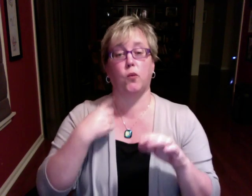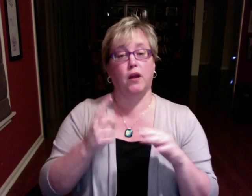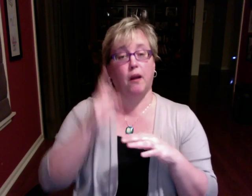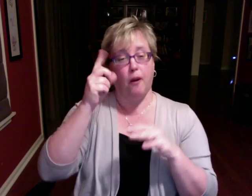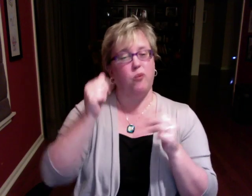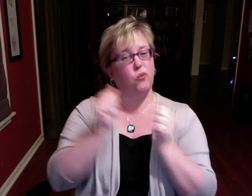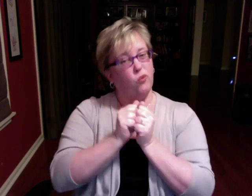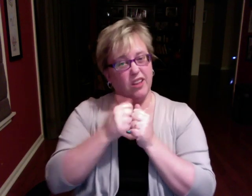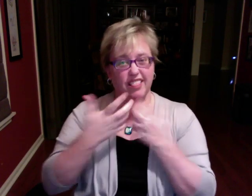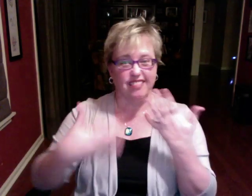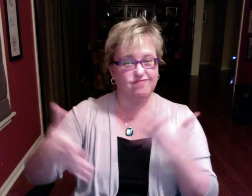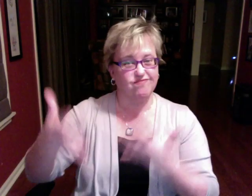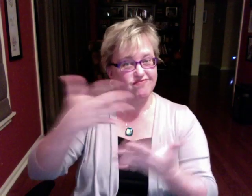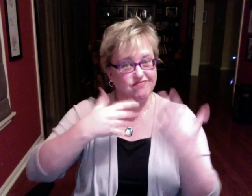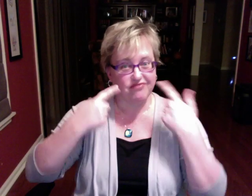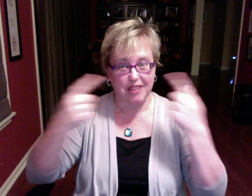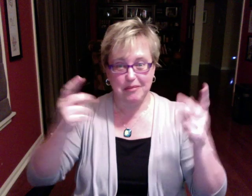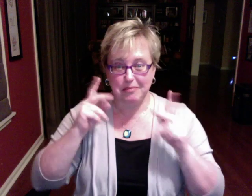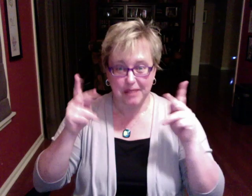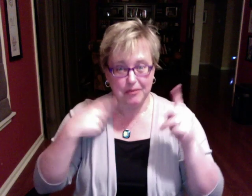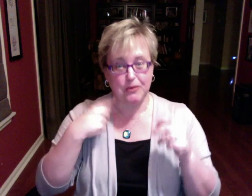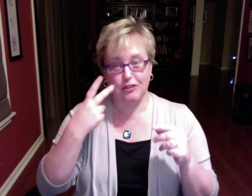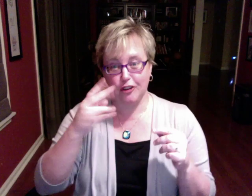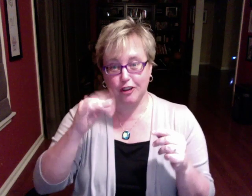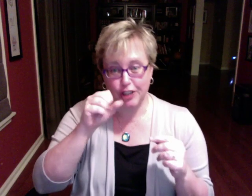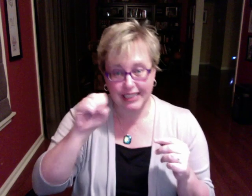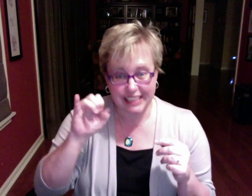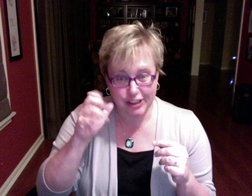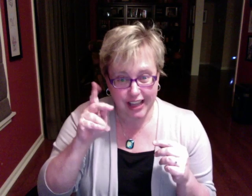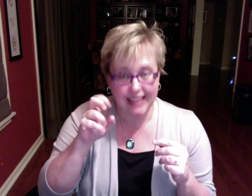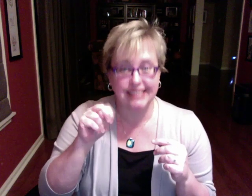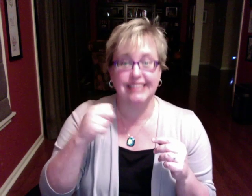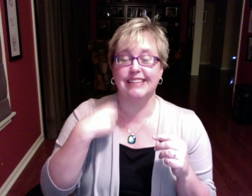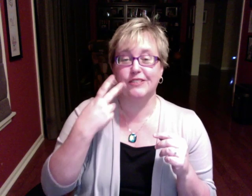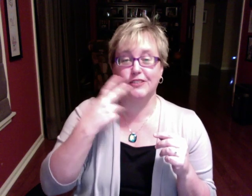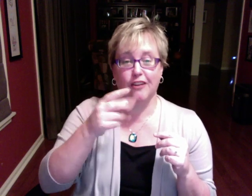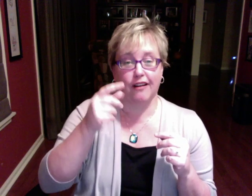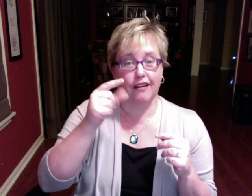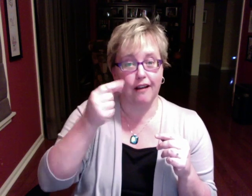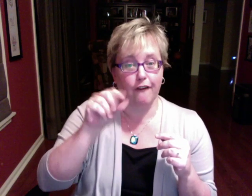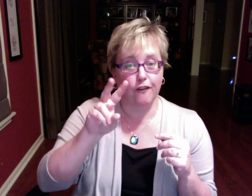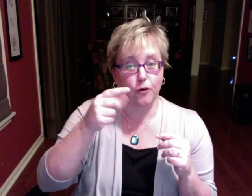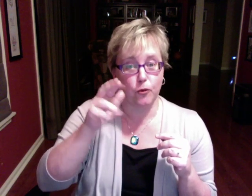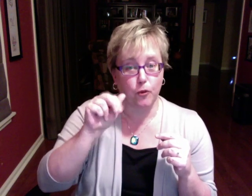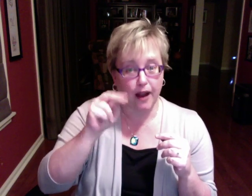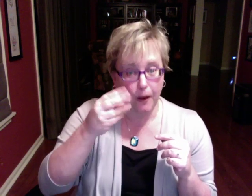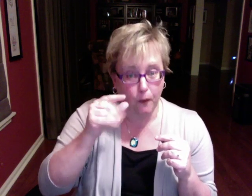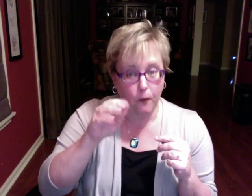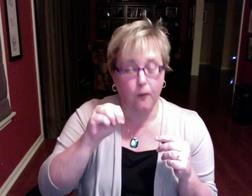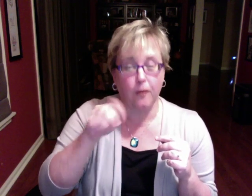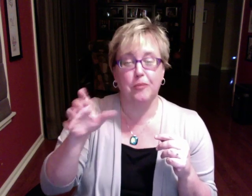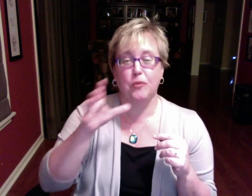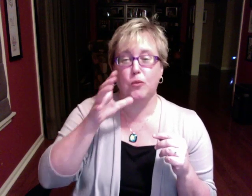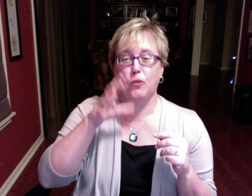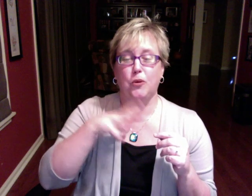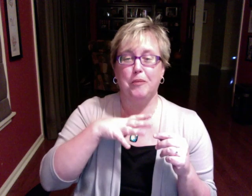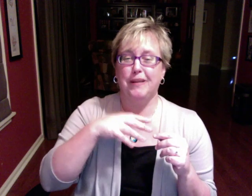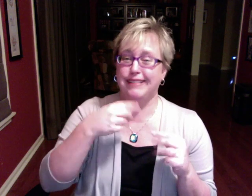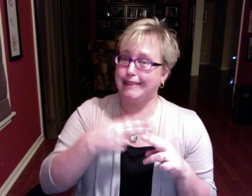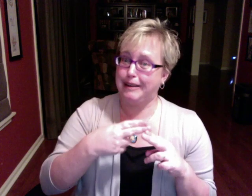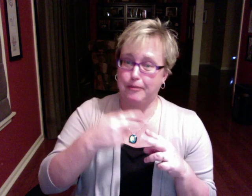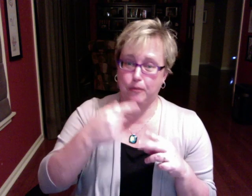So we were up there hobnobbing with celebrities. We saw Jesse Jackson, Governor Granholm, Gloria